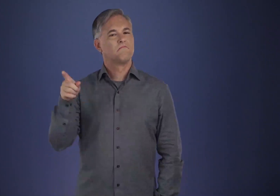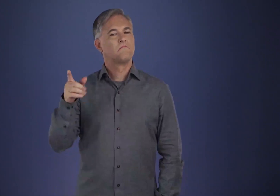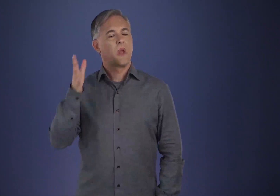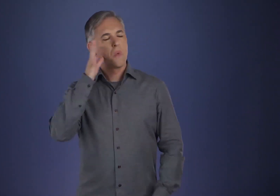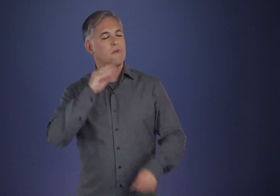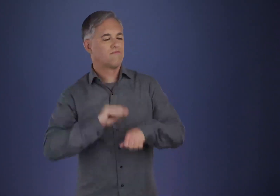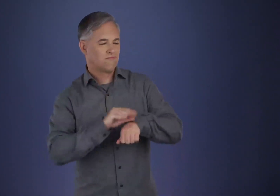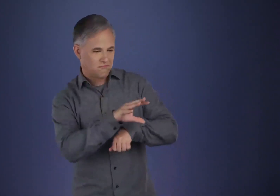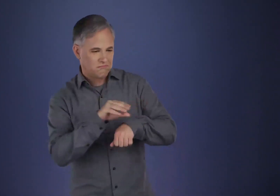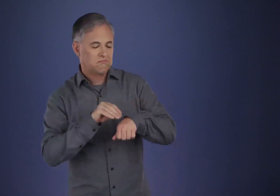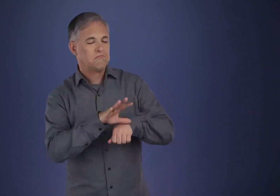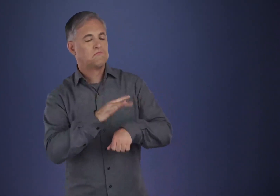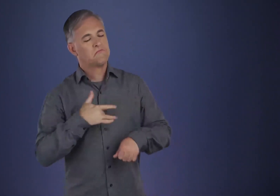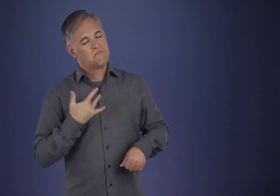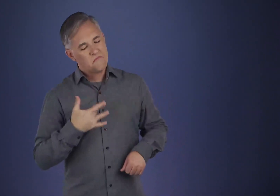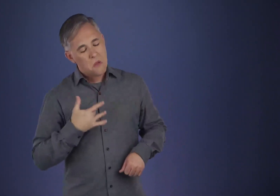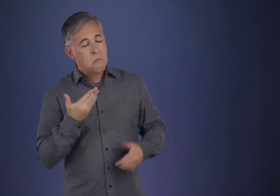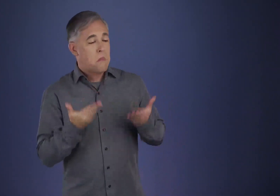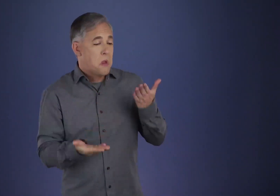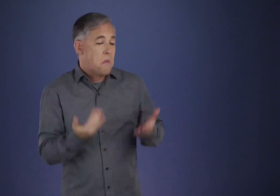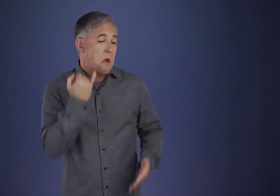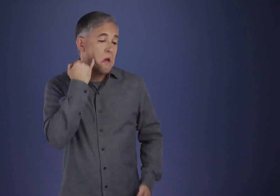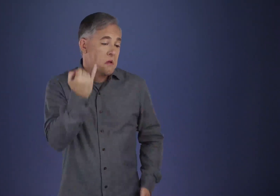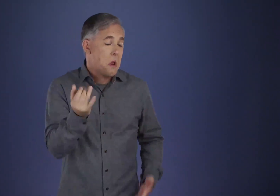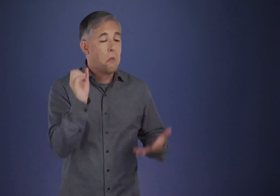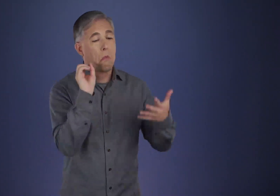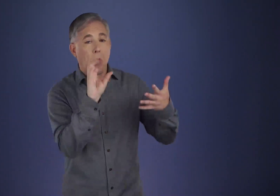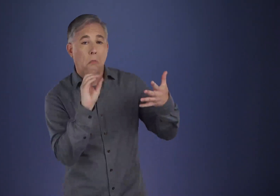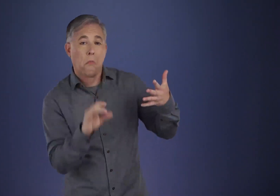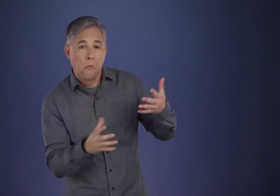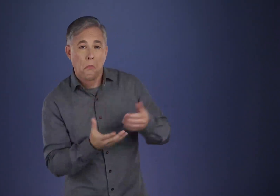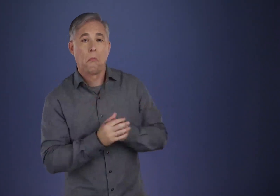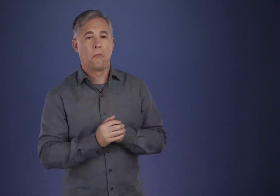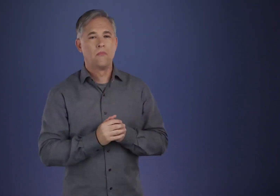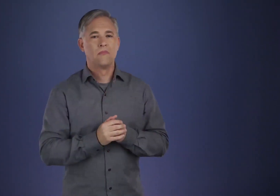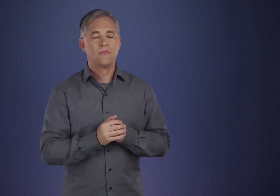When sorely perplexed, the group inevitably turns to them for advice.